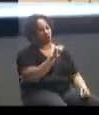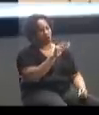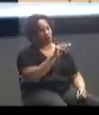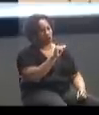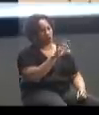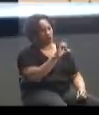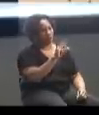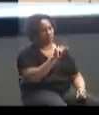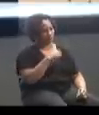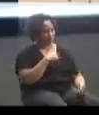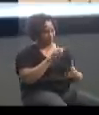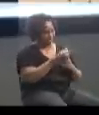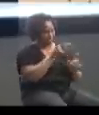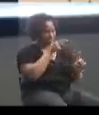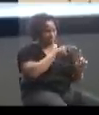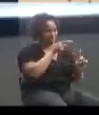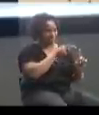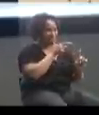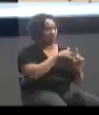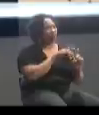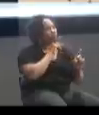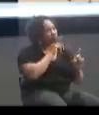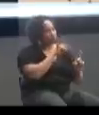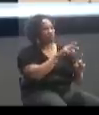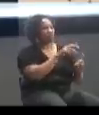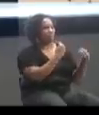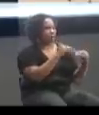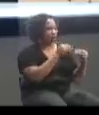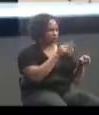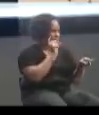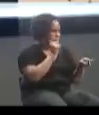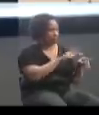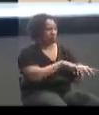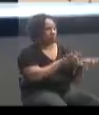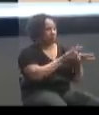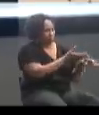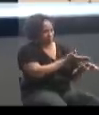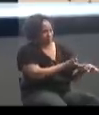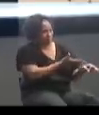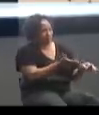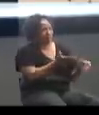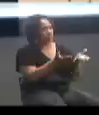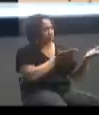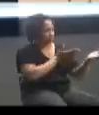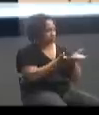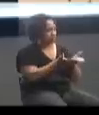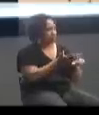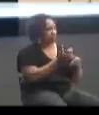TO OUR CUSTOMERS WE ARE CREATING MARKETS, REAL SUSTAINABLE MARKETS FOR THESE IMPORTANT GOODS AND SERVICES.